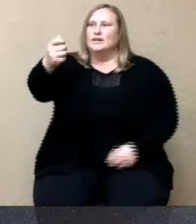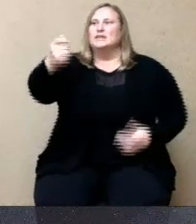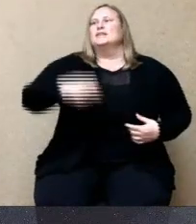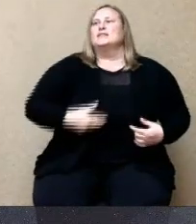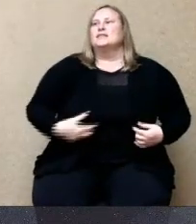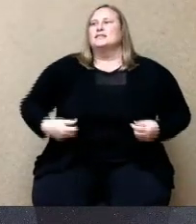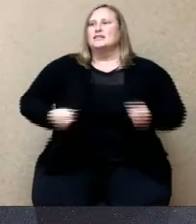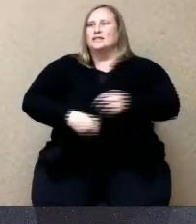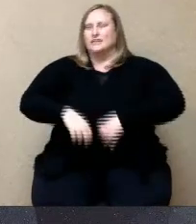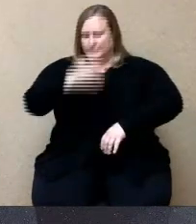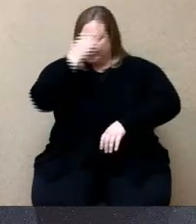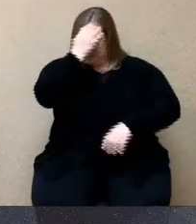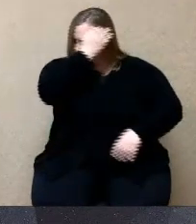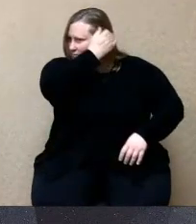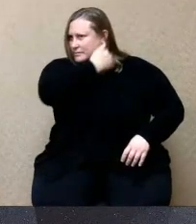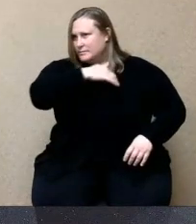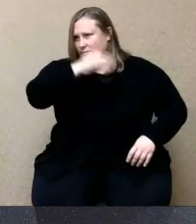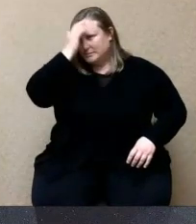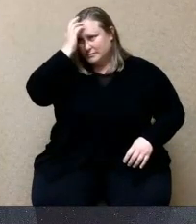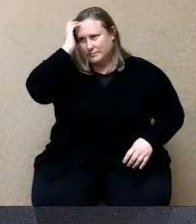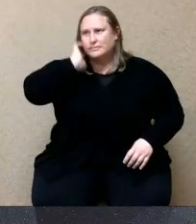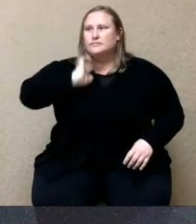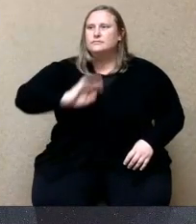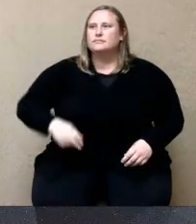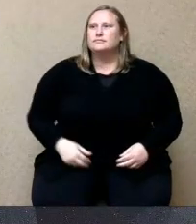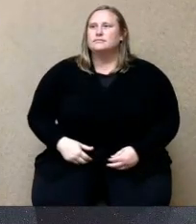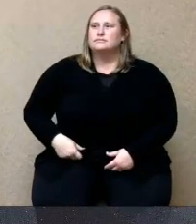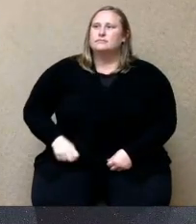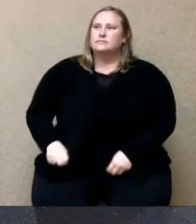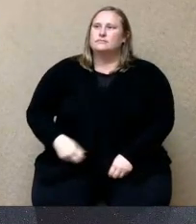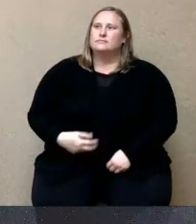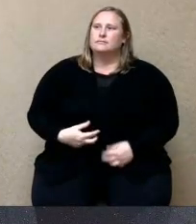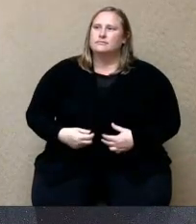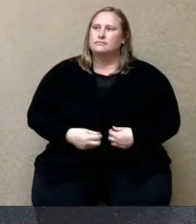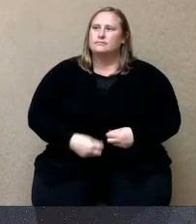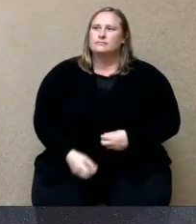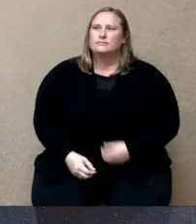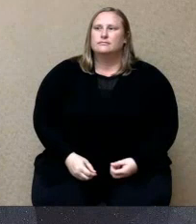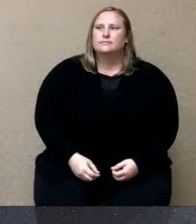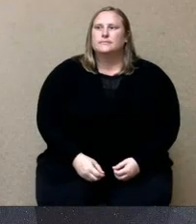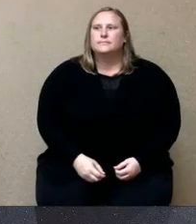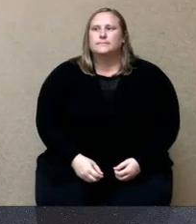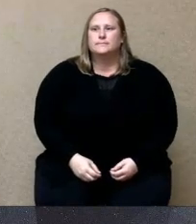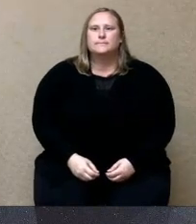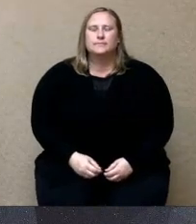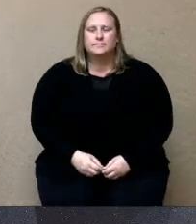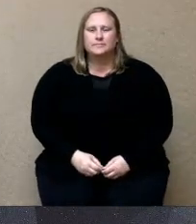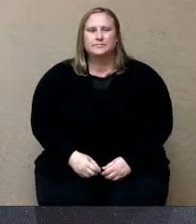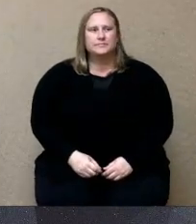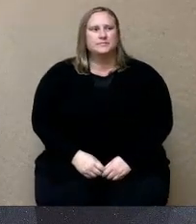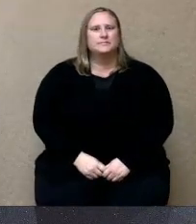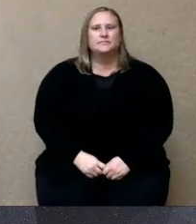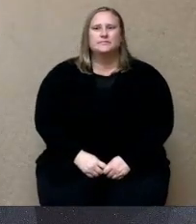and question and comments on our webinar recording.